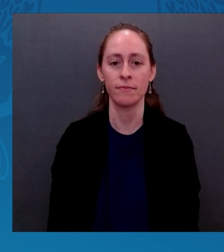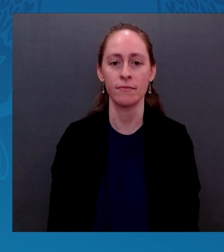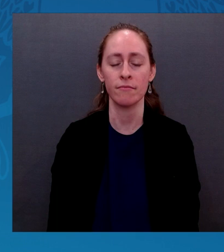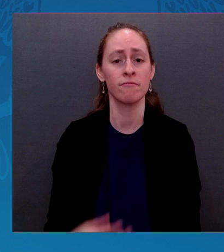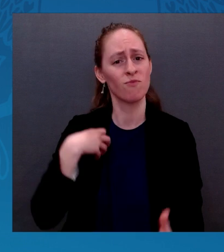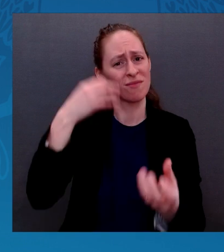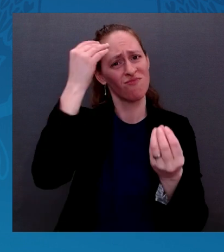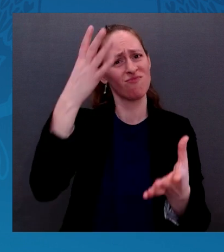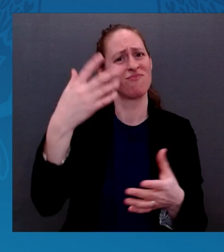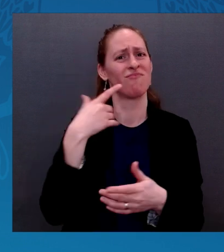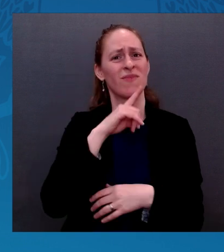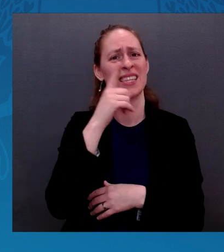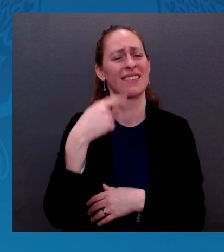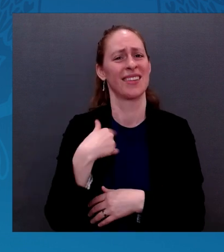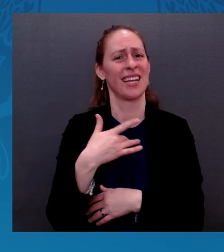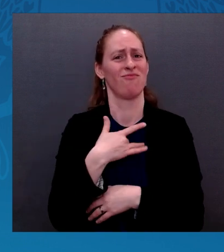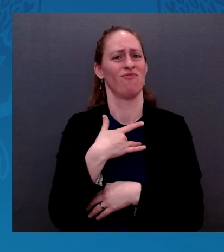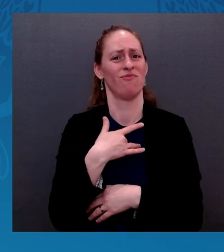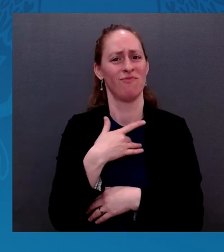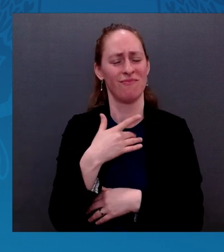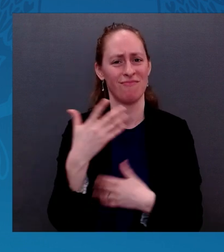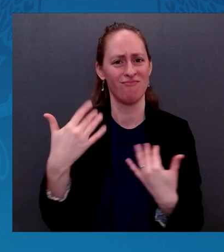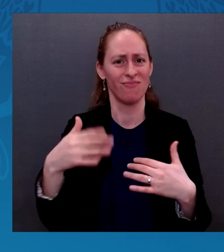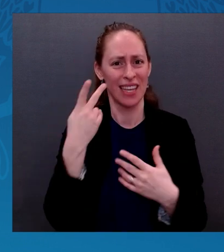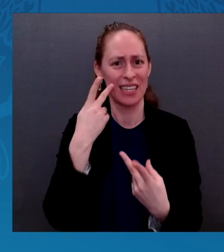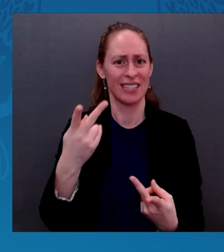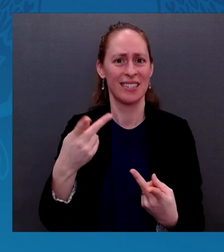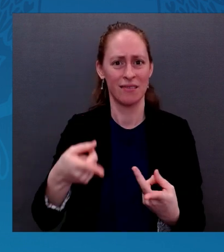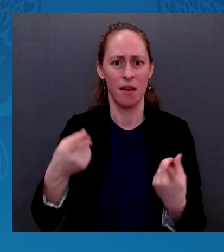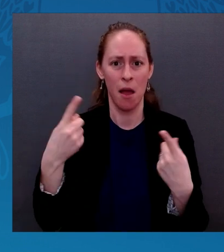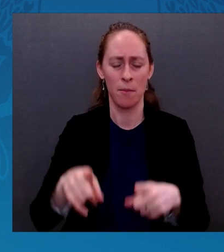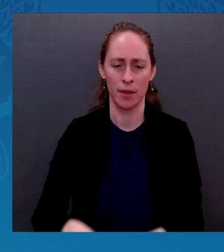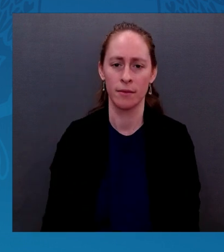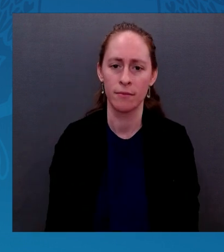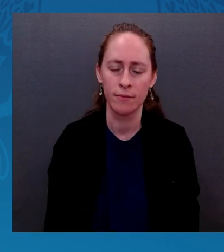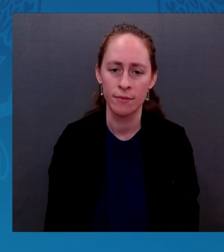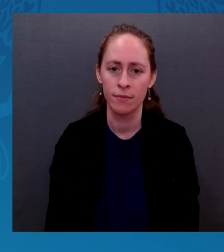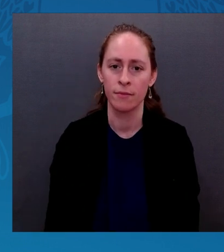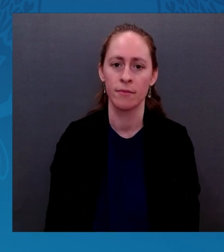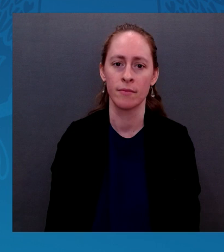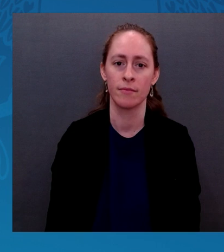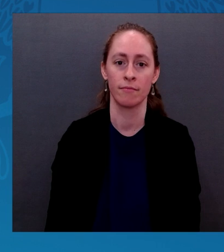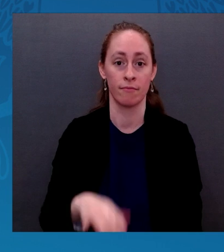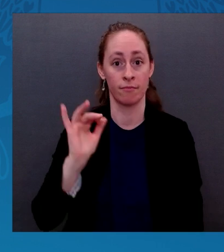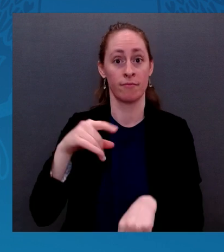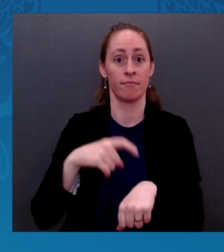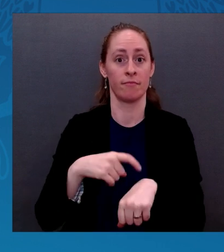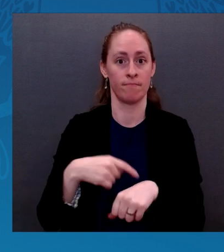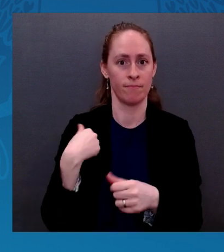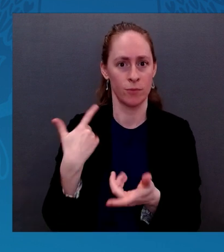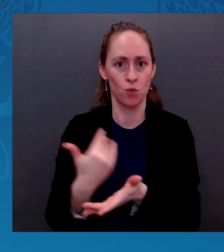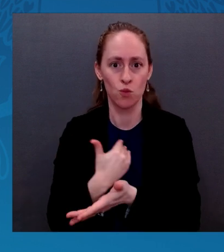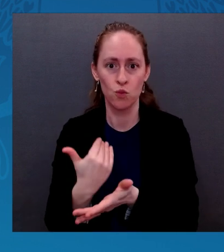that I had to worry about as a new homeowner. It's a plethora of information that you're receiving